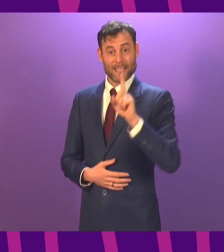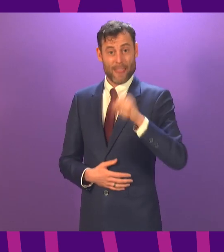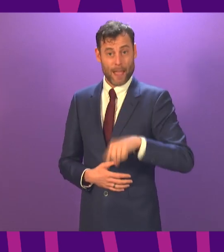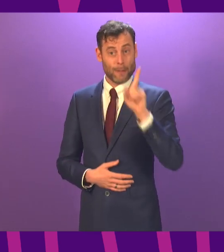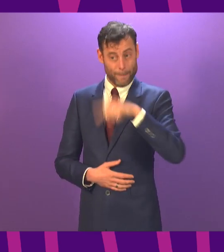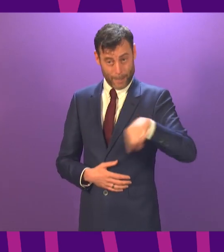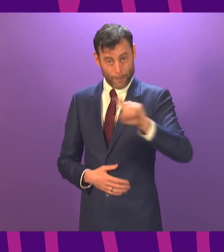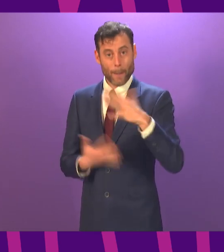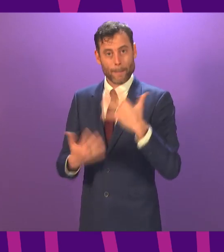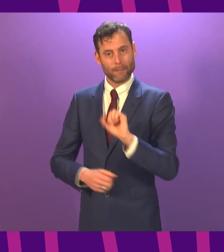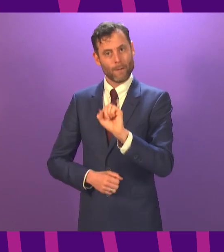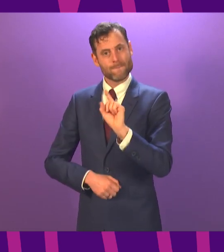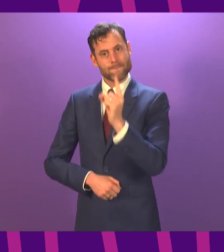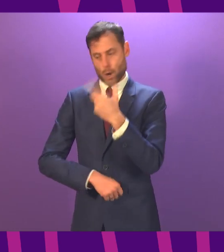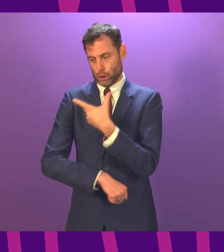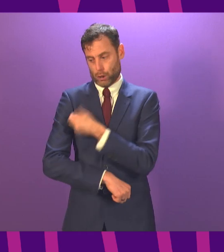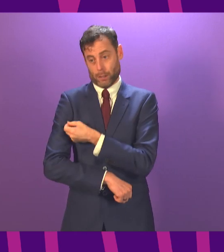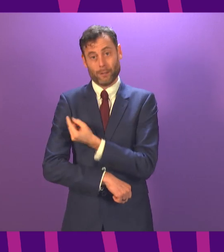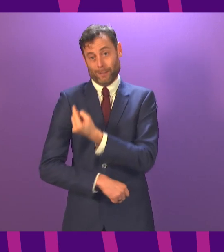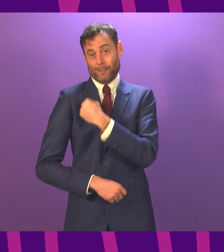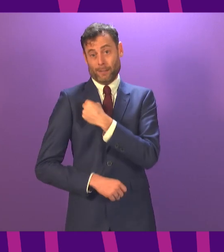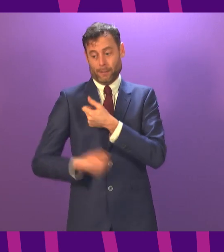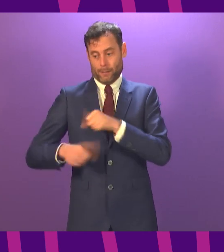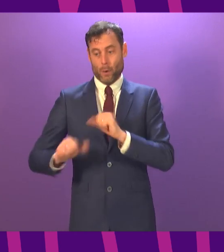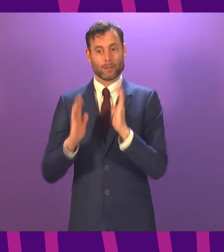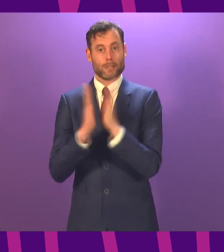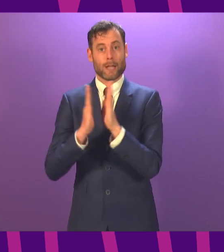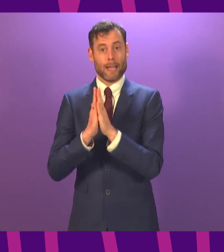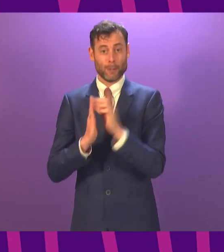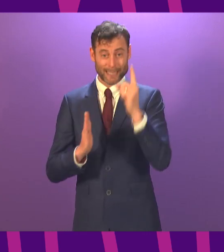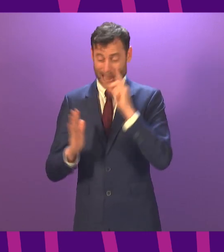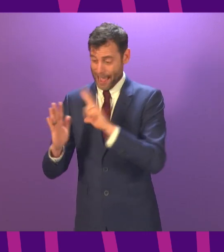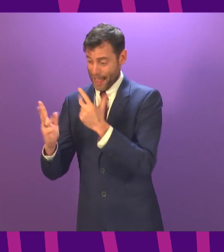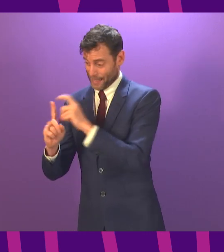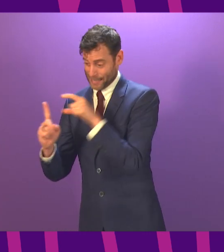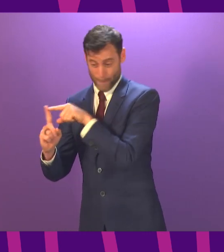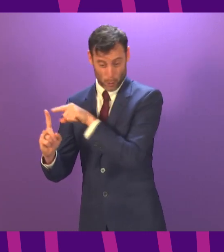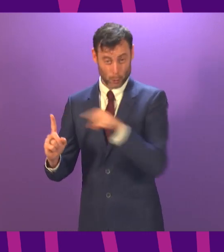received their first dose of the vaccine. That is a significant achievement in the short time that it has been available.